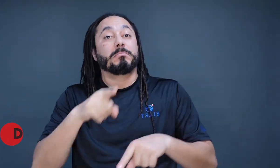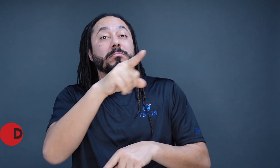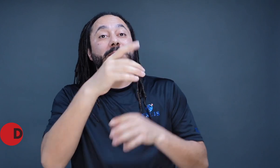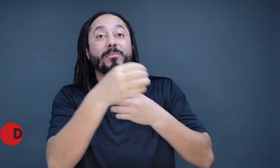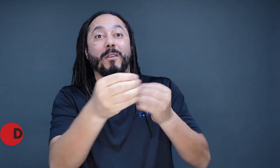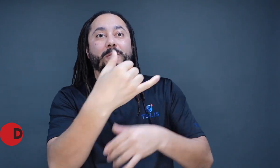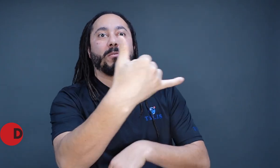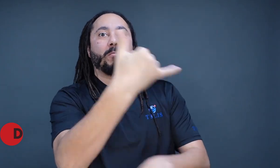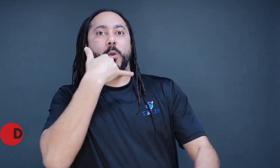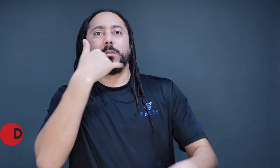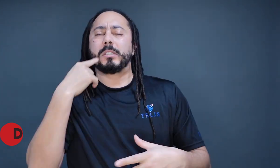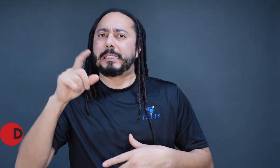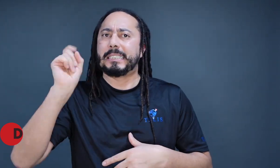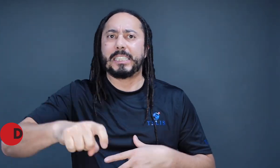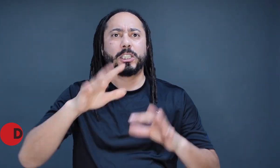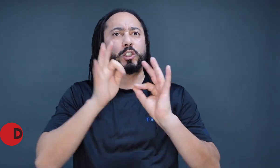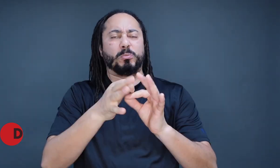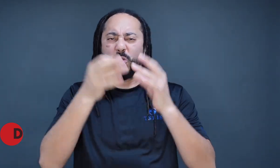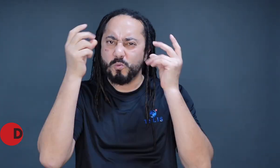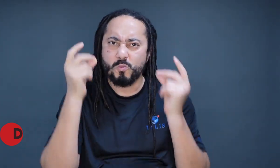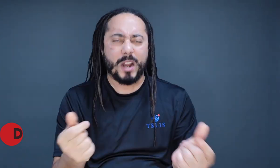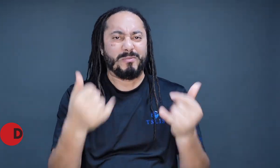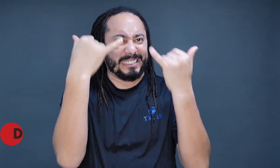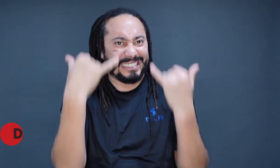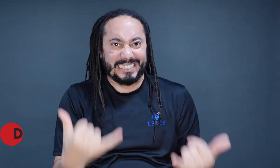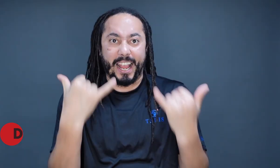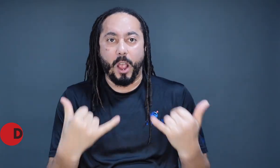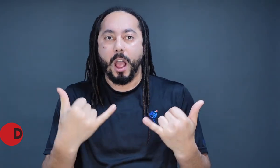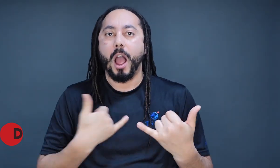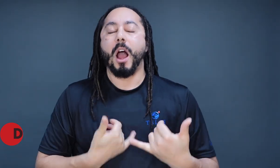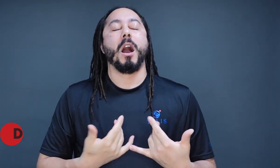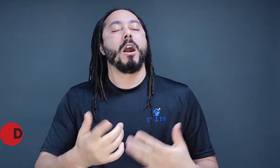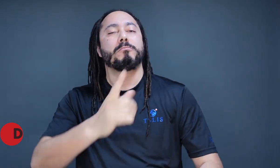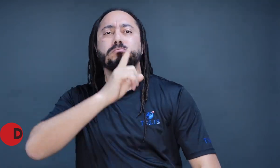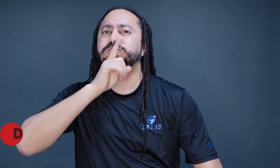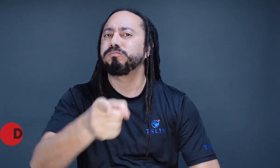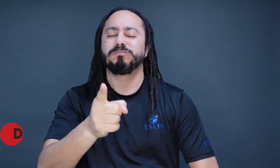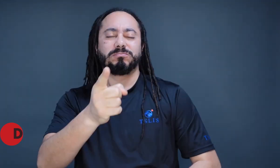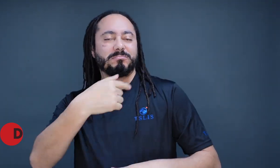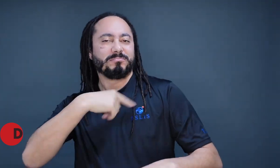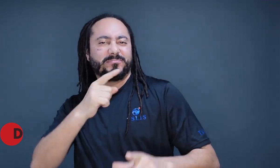asked me to come in and interpret right now! I jumped onto